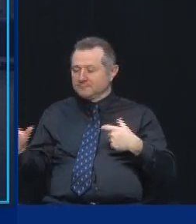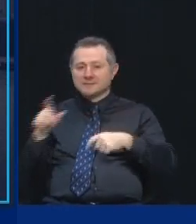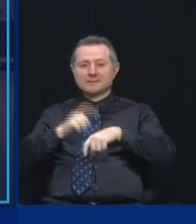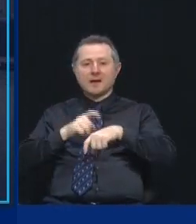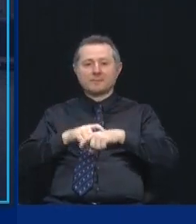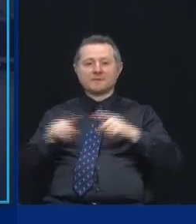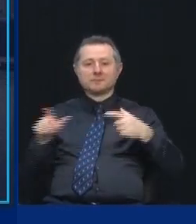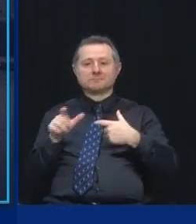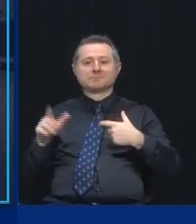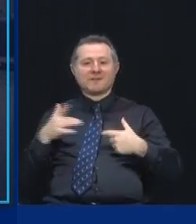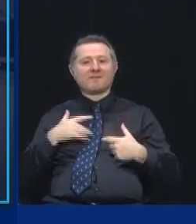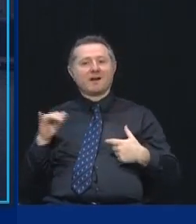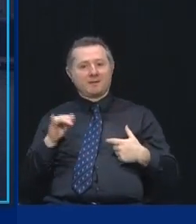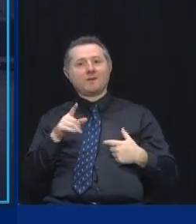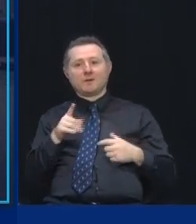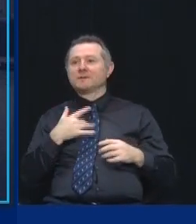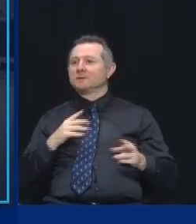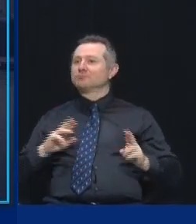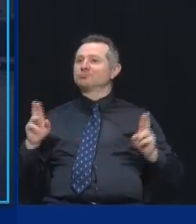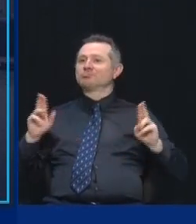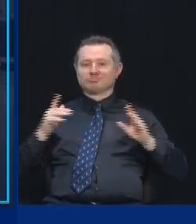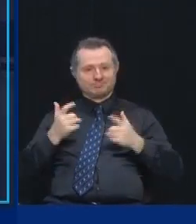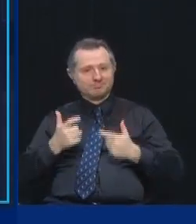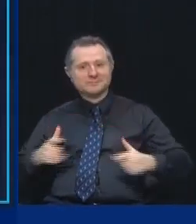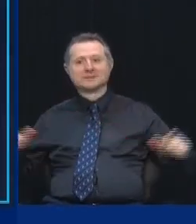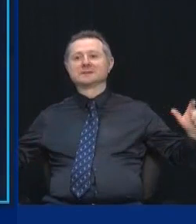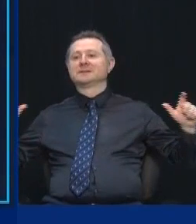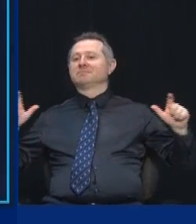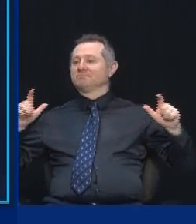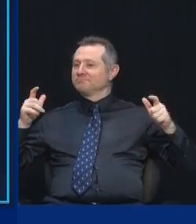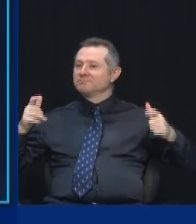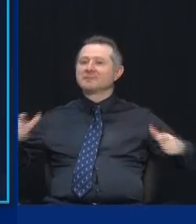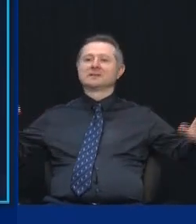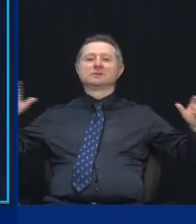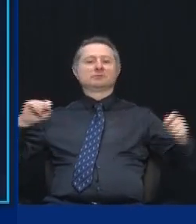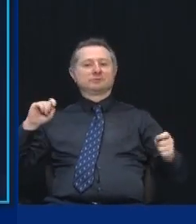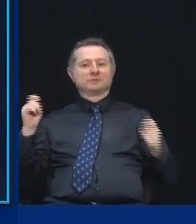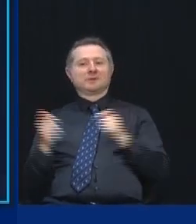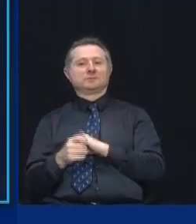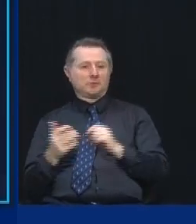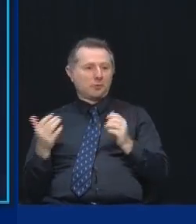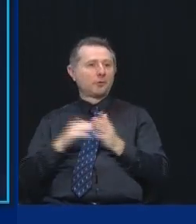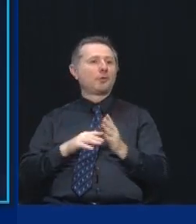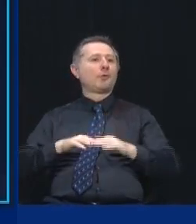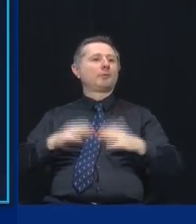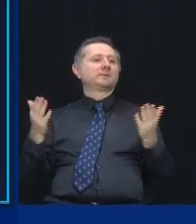SWITCH. IT'S A SMART REOPENING. IT'S A MEASURED REOPENING.